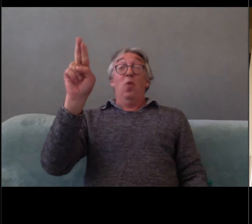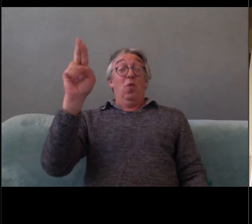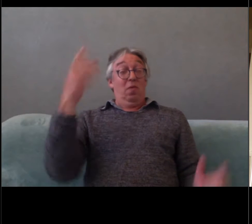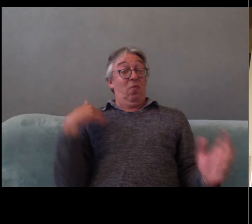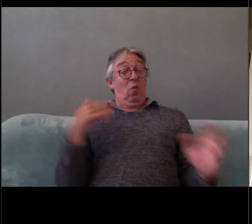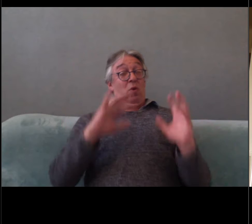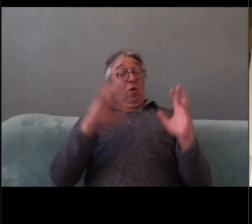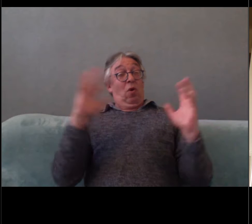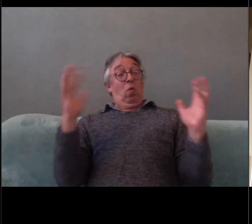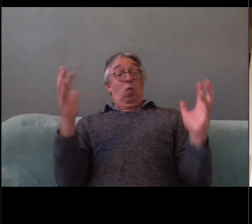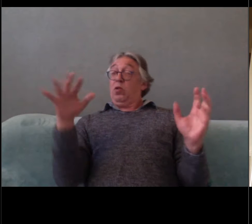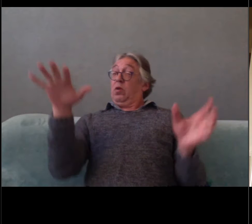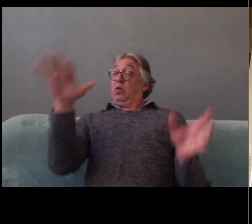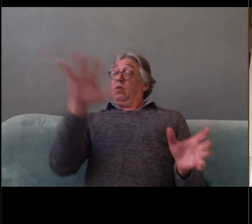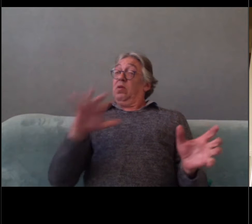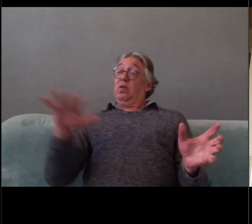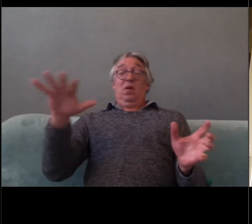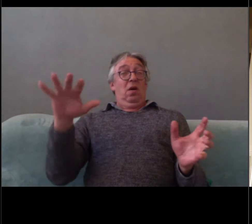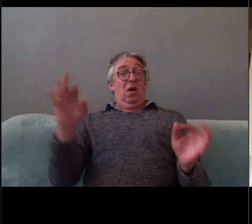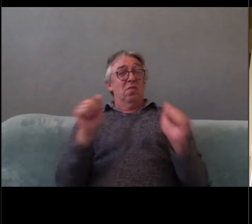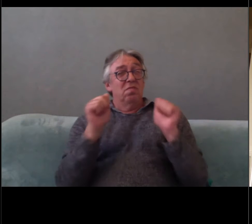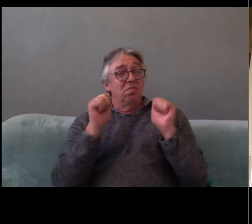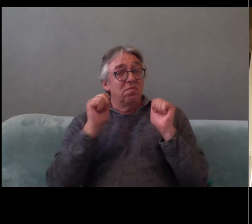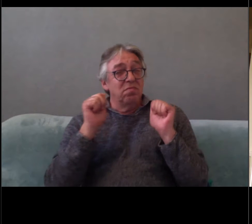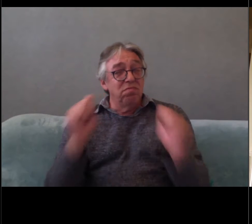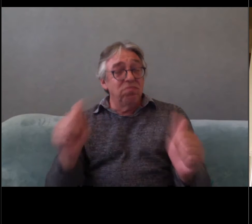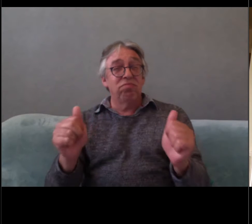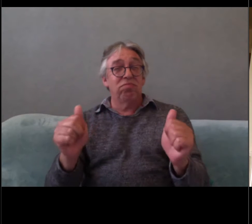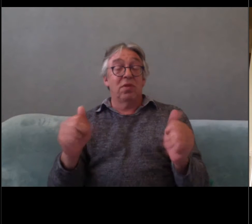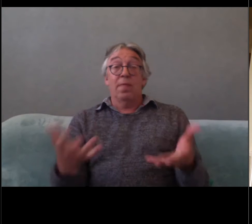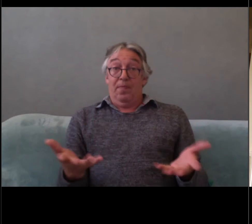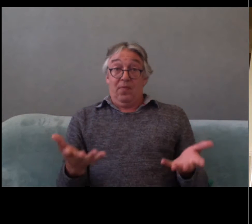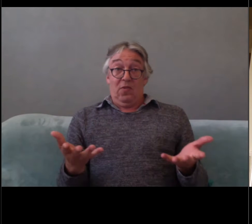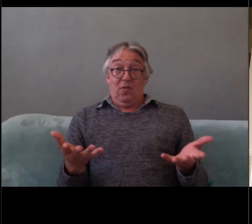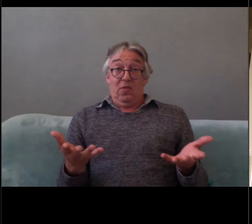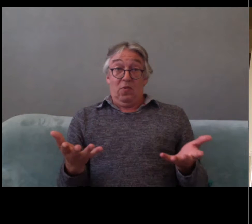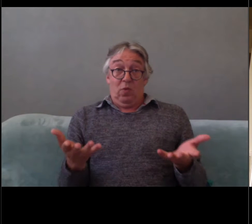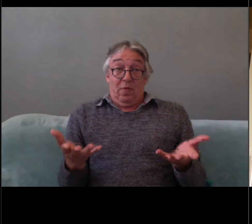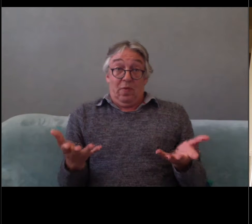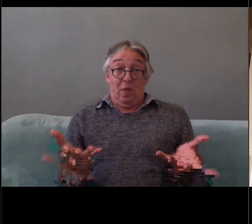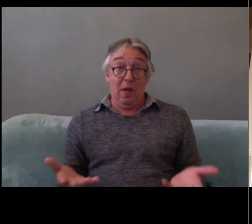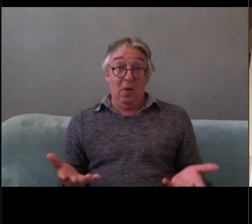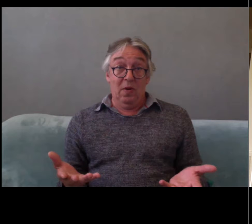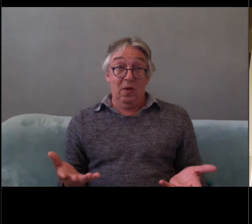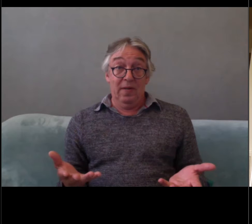The new situation should put at the very heart persons,